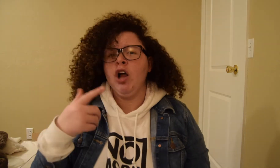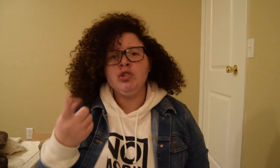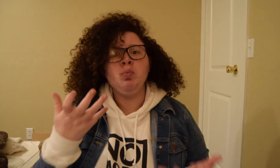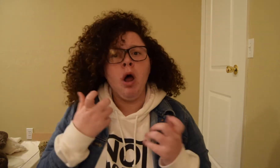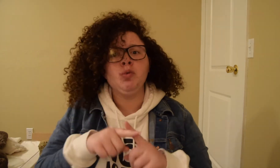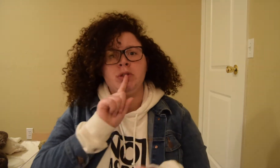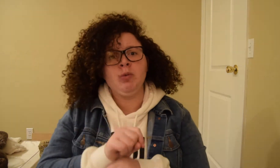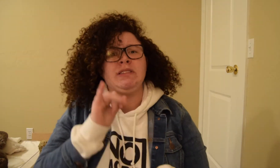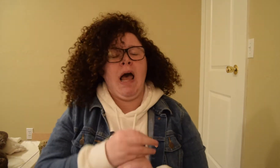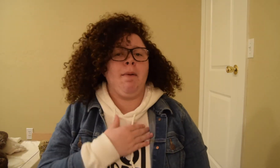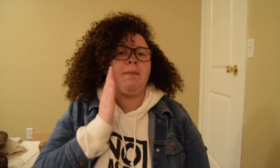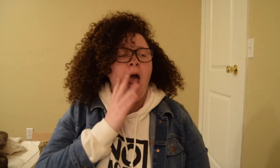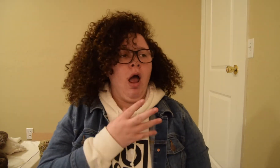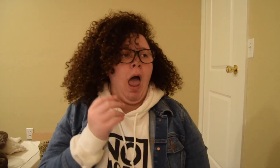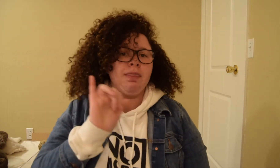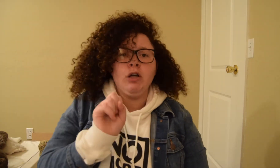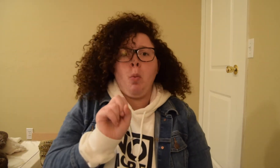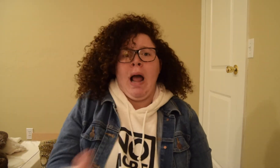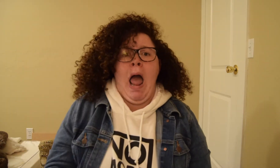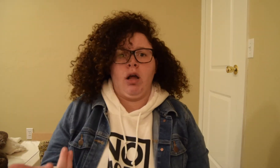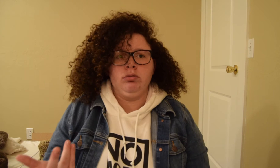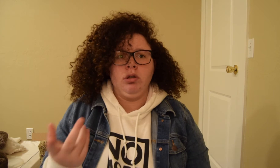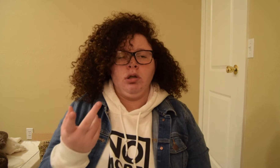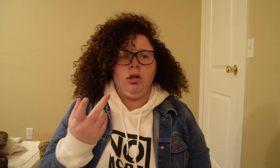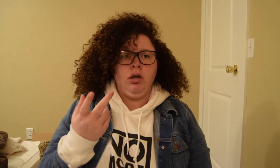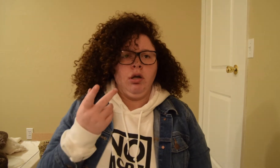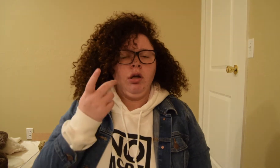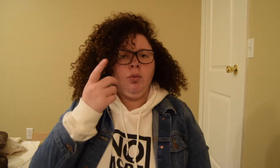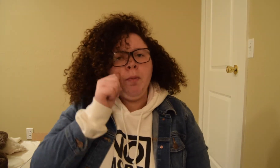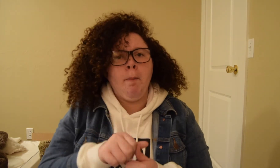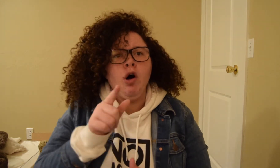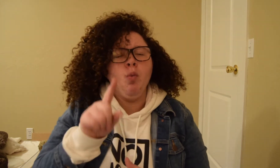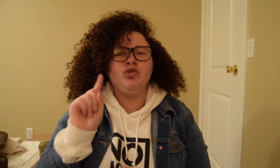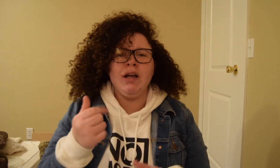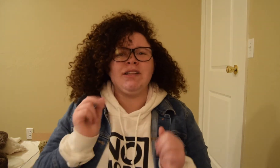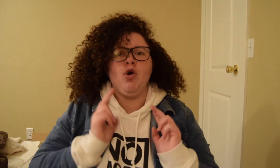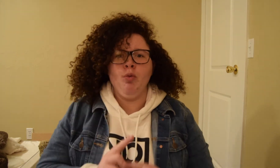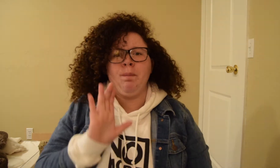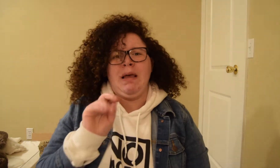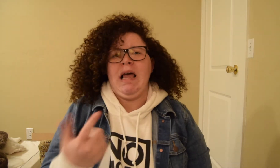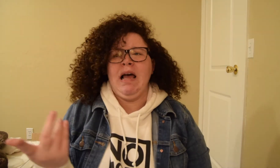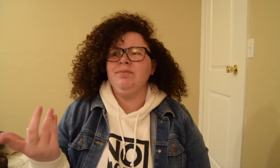I just want to literally stay in bed all day and that's okay Remember, you're just a human being